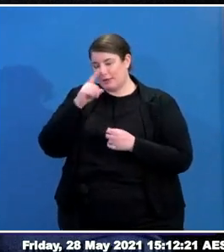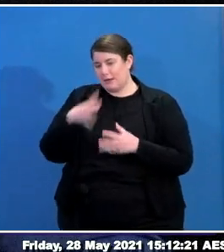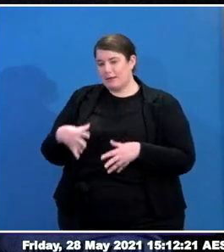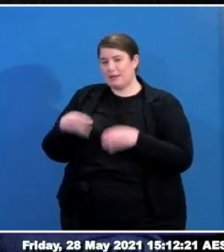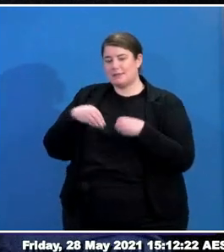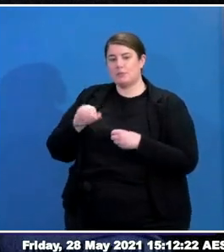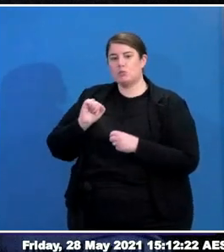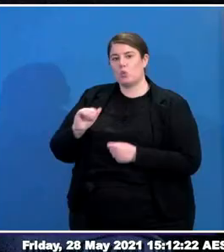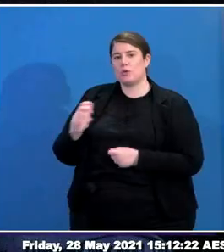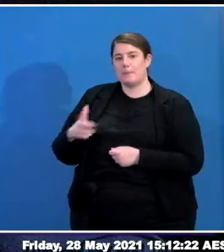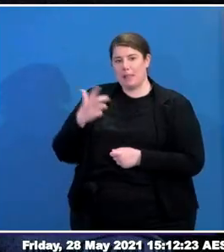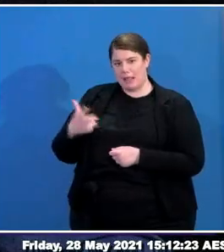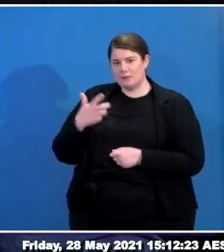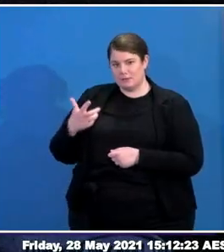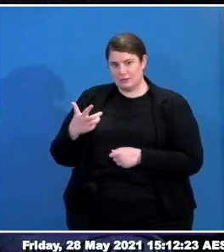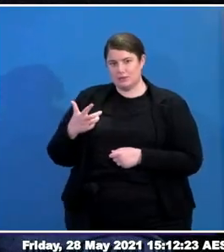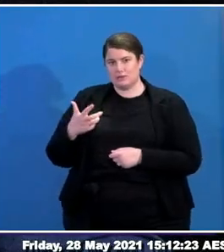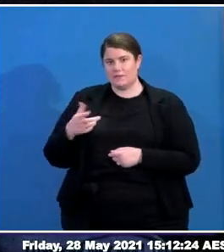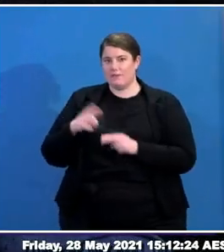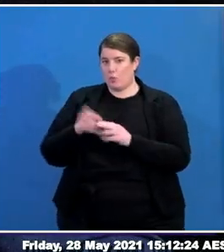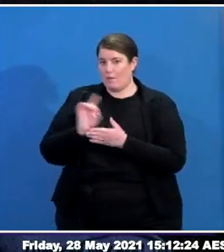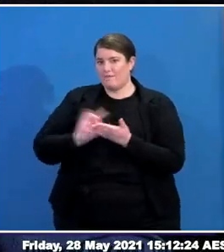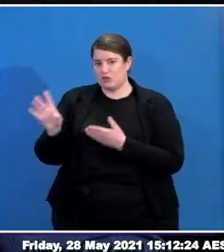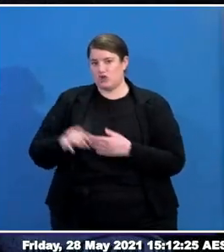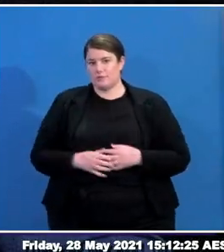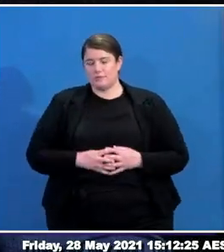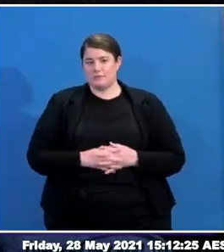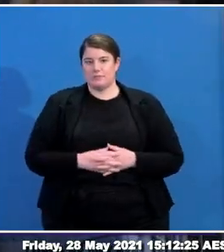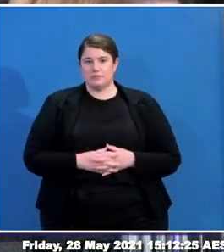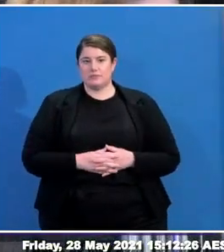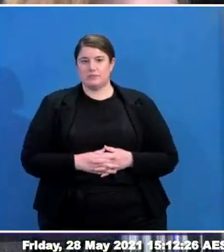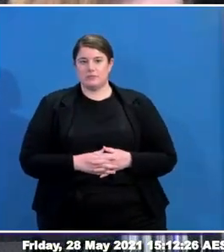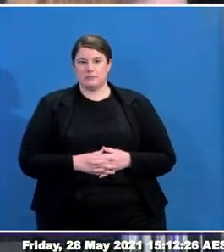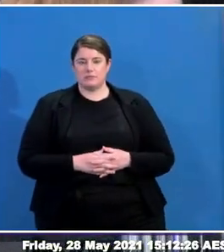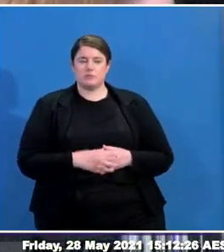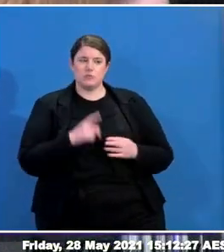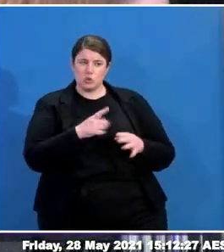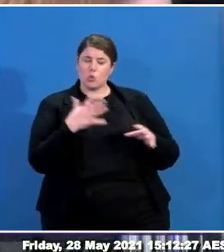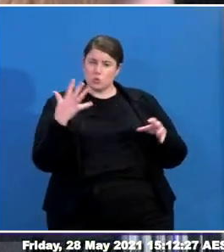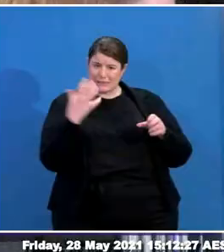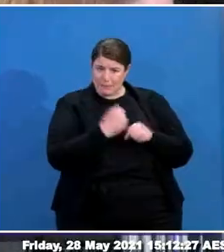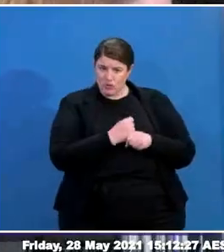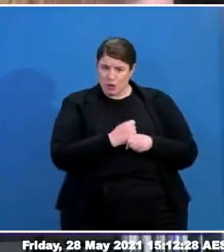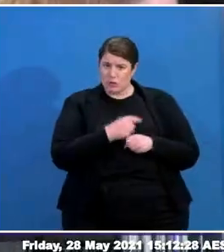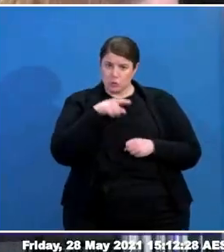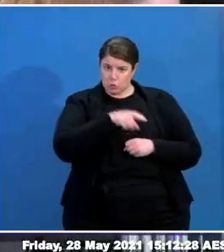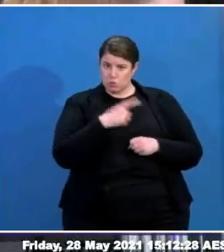complaint in respect of the eviction. And to summarise, it is fair to say that you tried to prevent